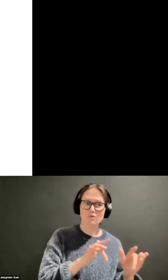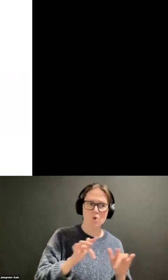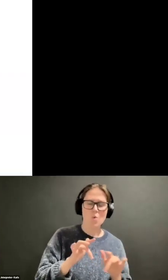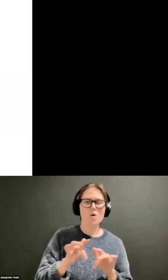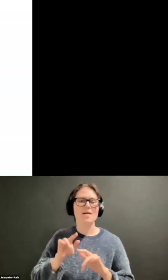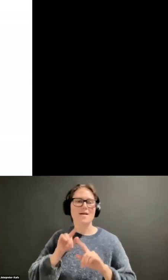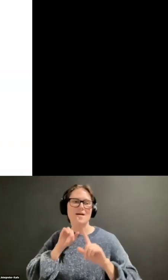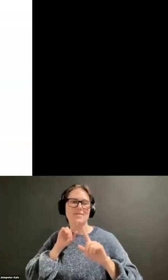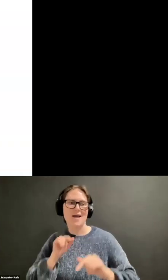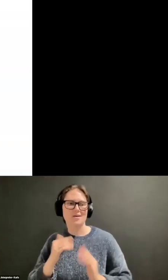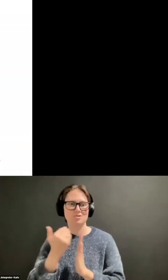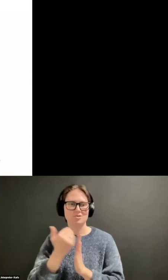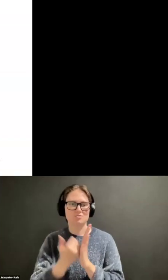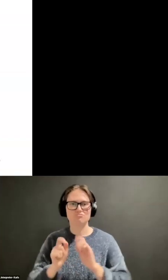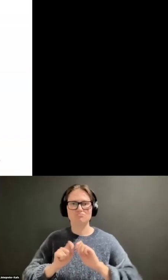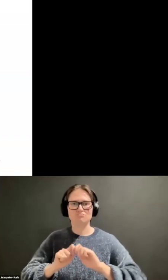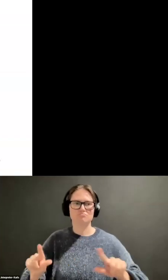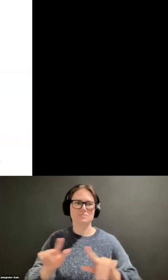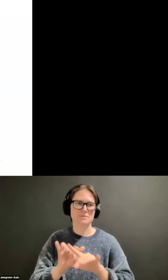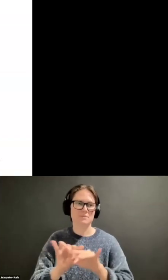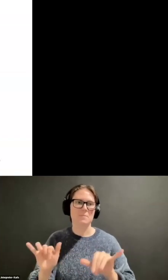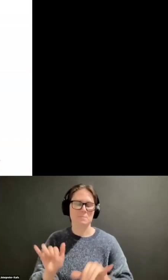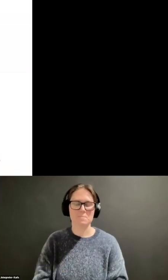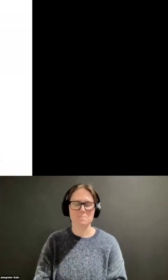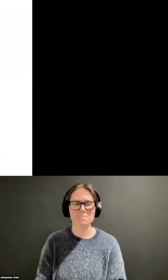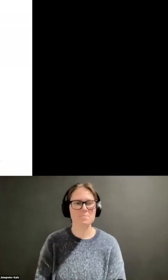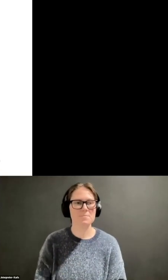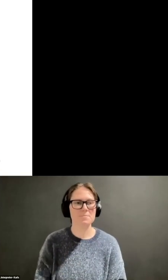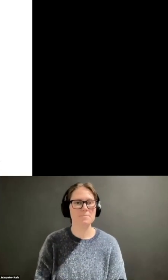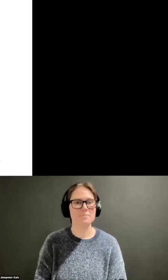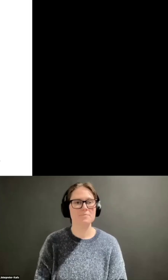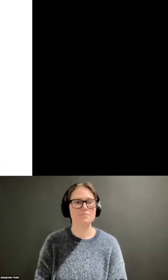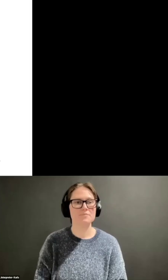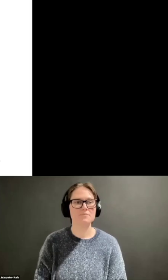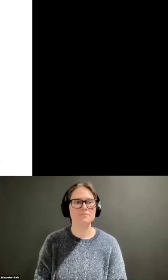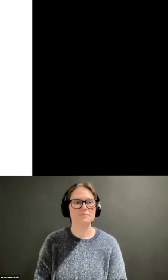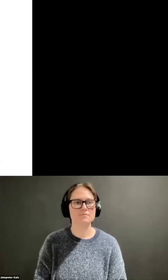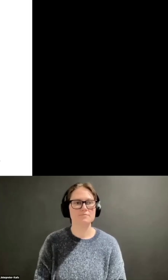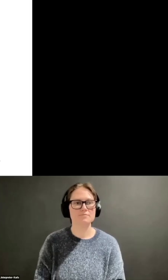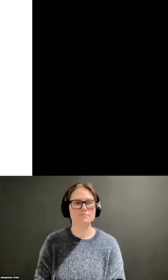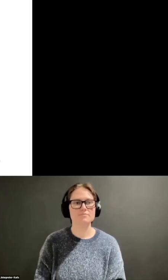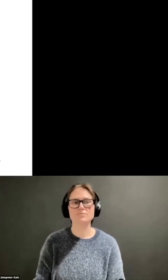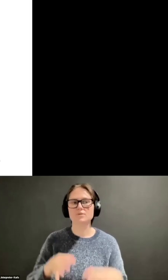Next slide, please. So just a little bit about us. The National